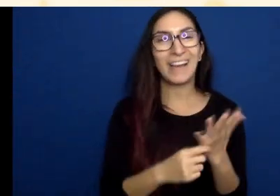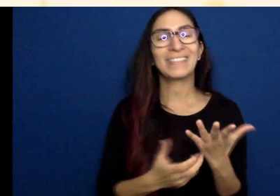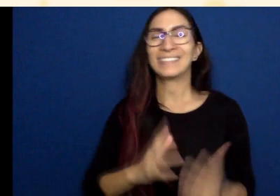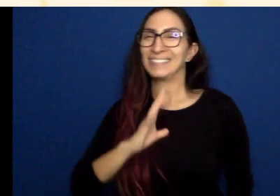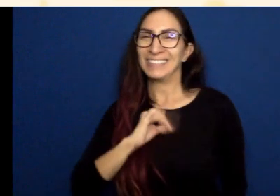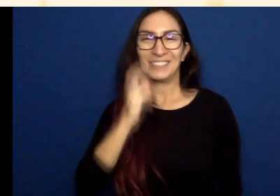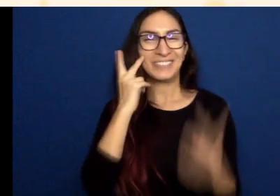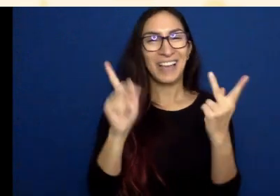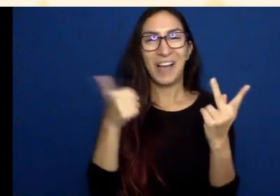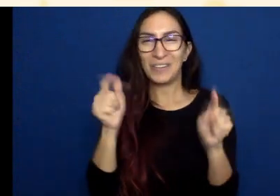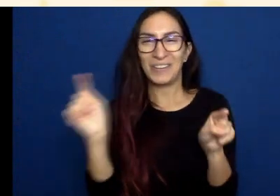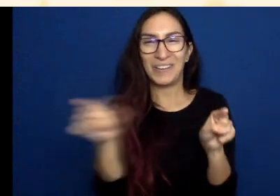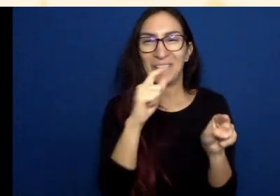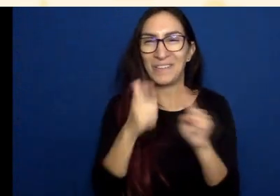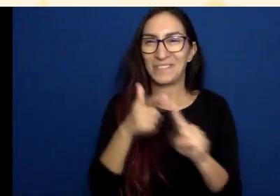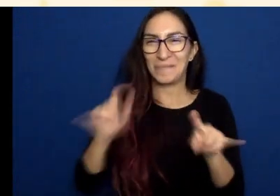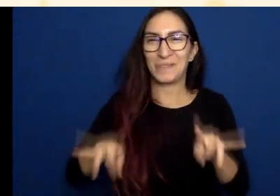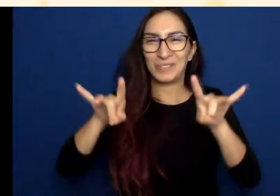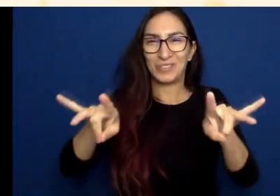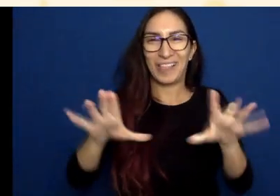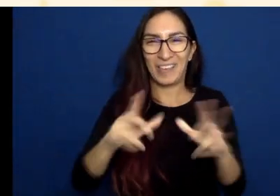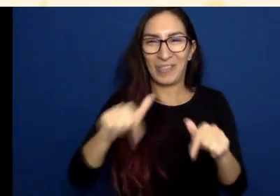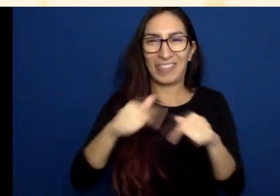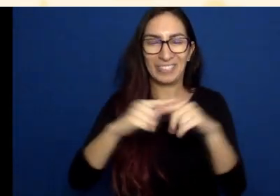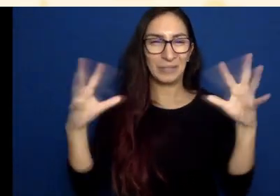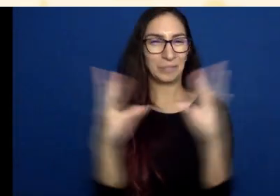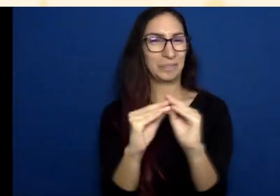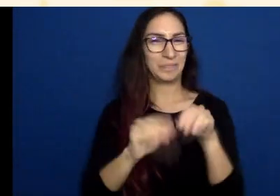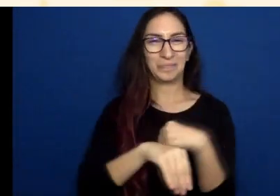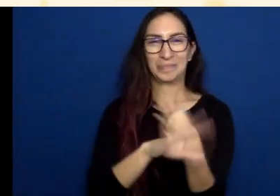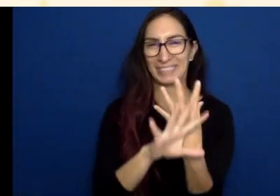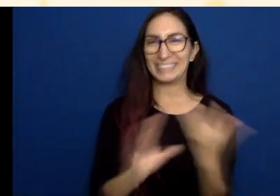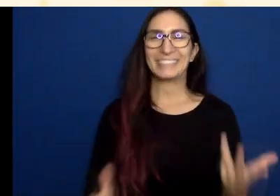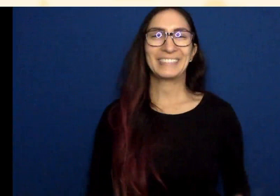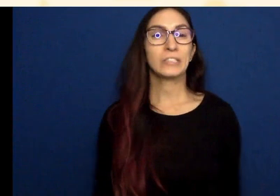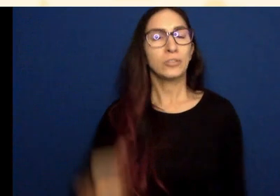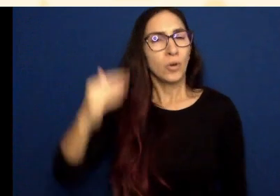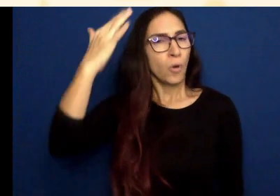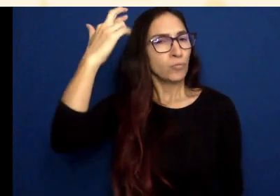since about 2018 is actually working on mobile accessibility guidelines.